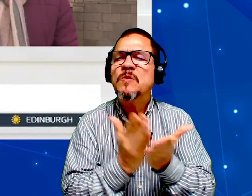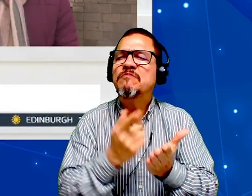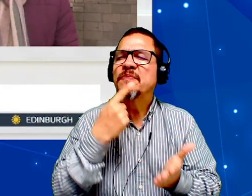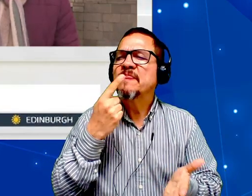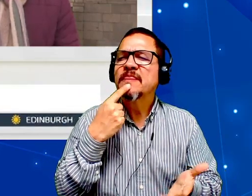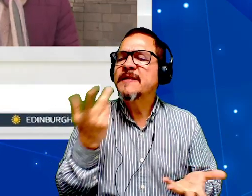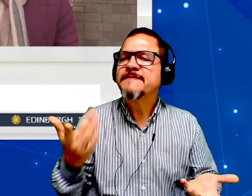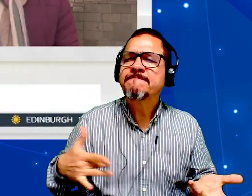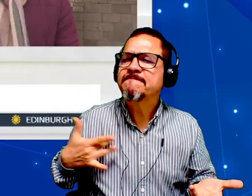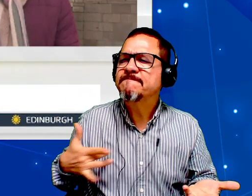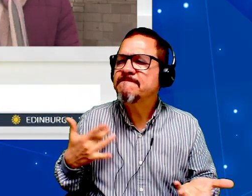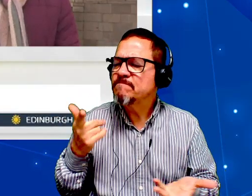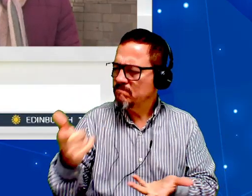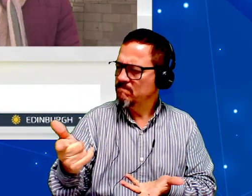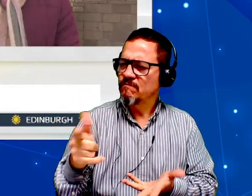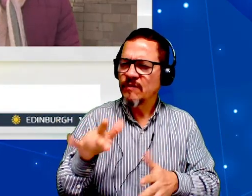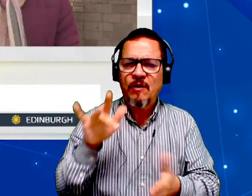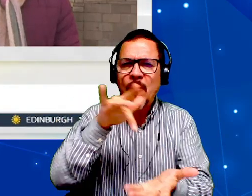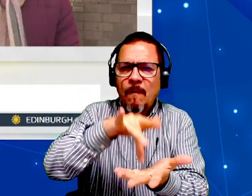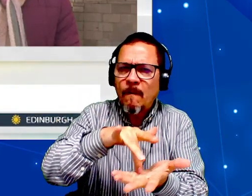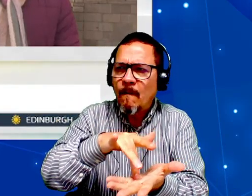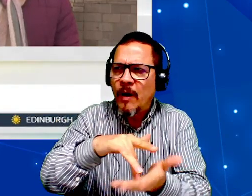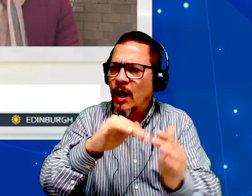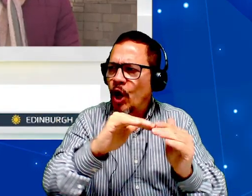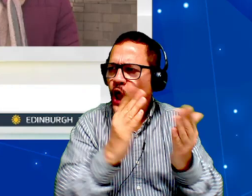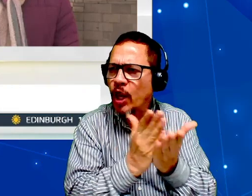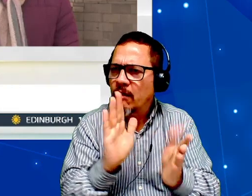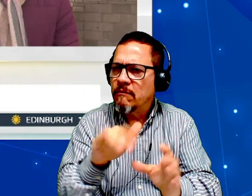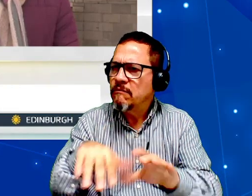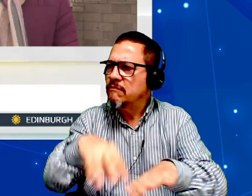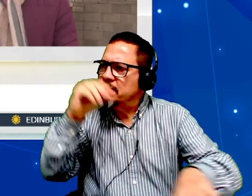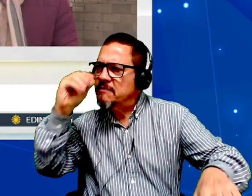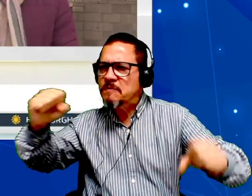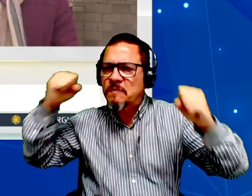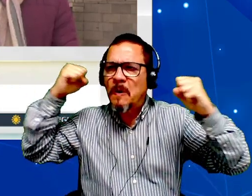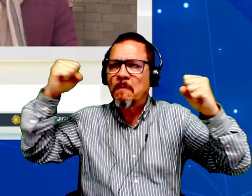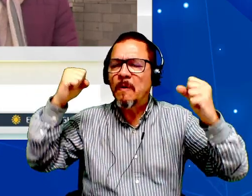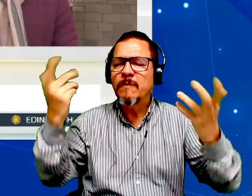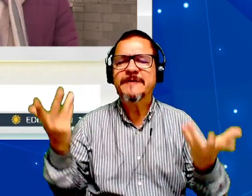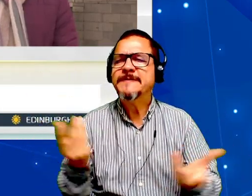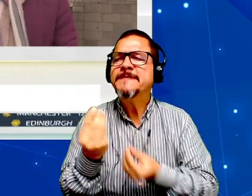talking about existentialism. You're clearly a well-read and clever girl. What does your school